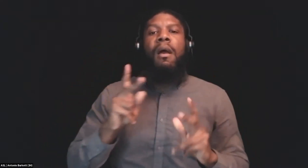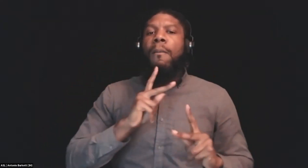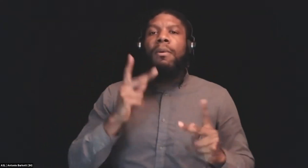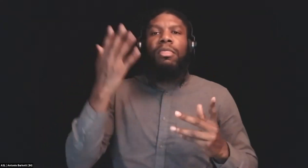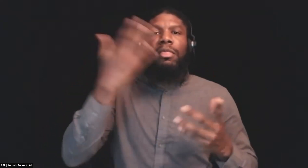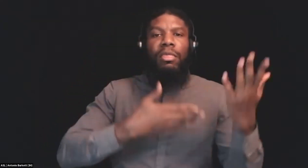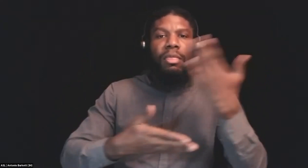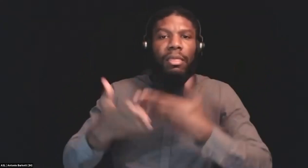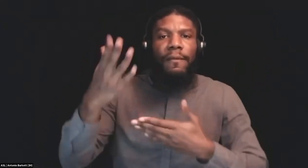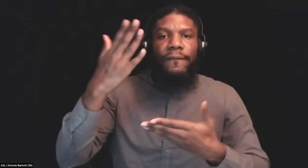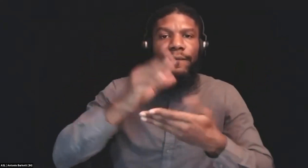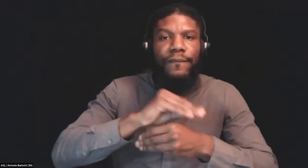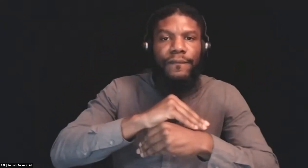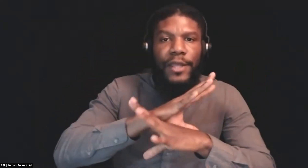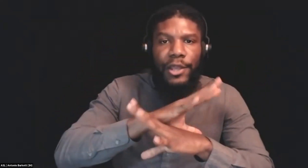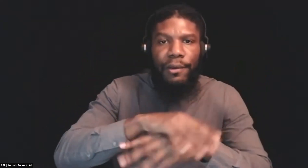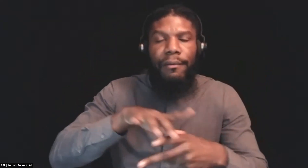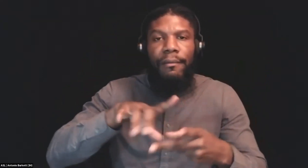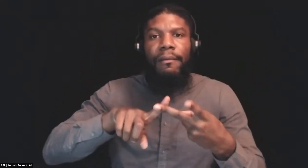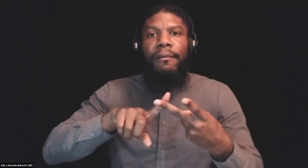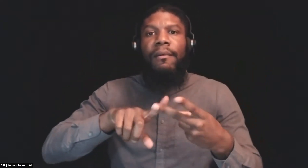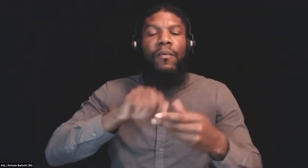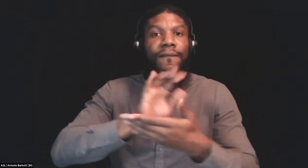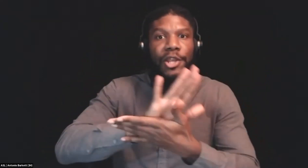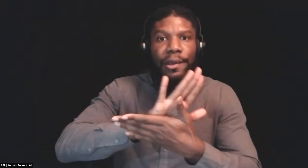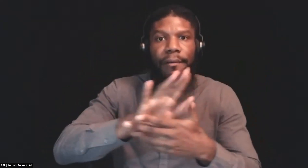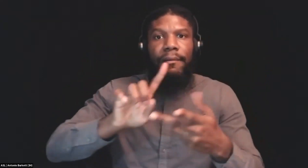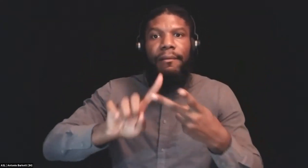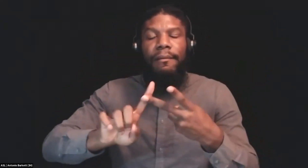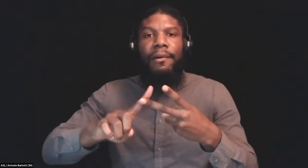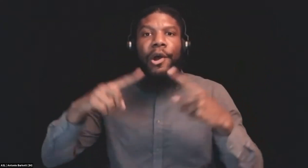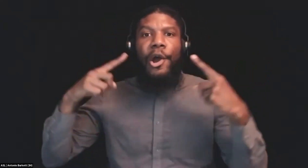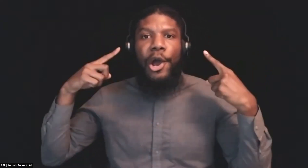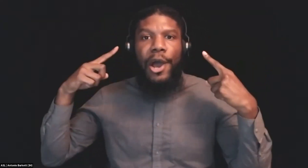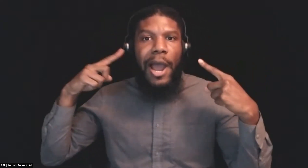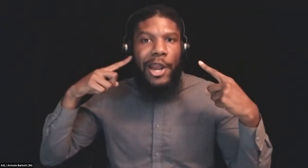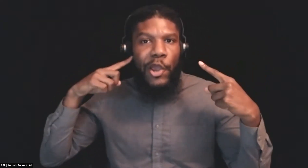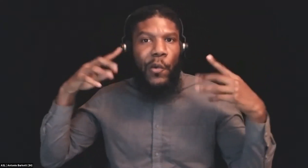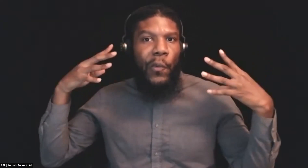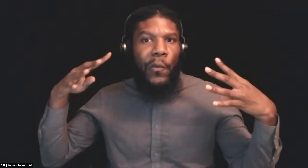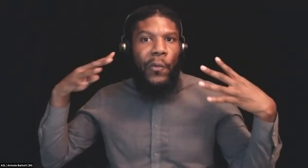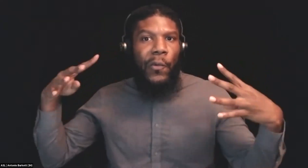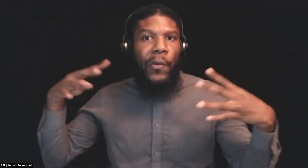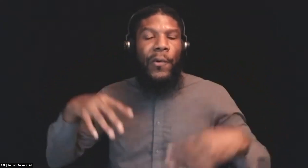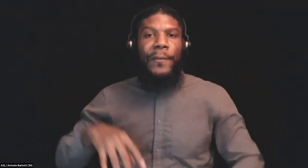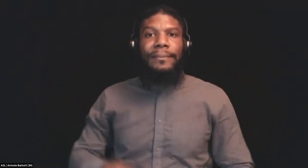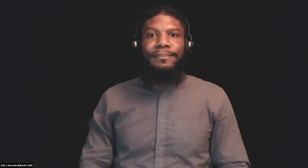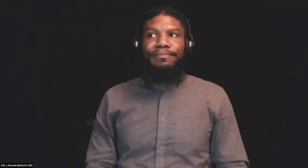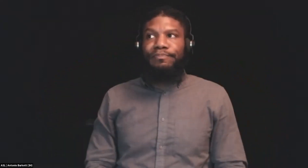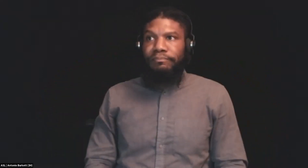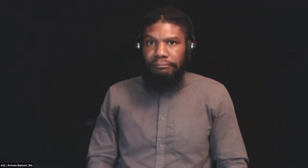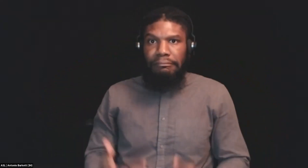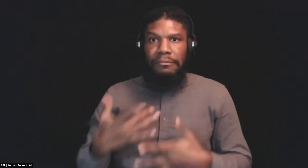that they can come to us for. I said that at Greensboro, where I was. Last year, with my